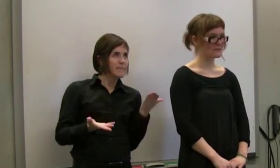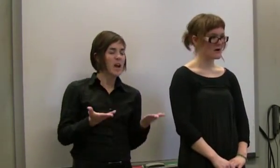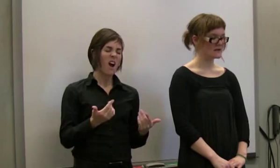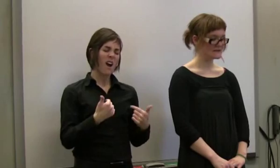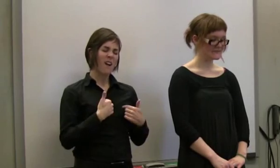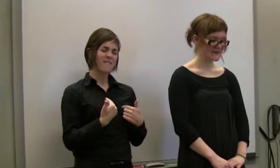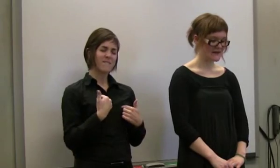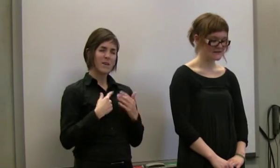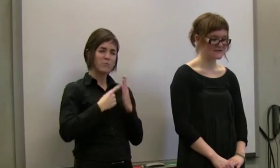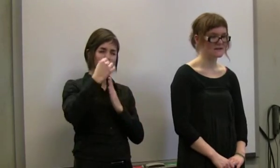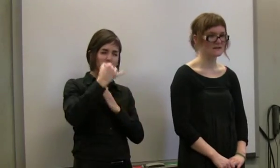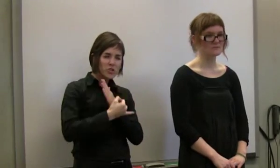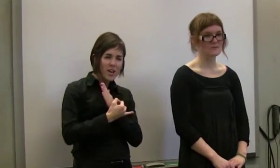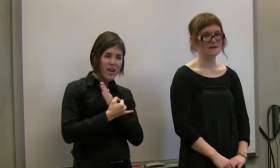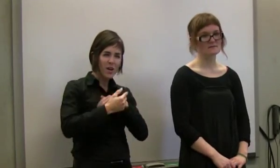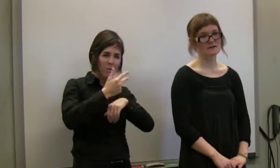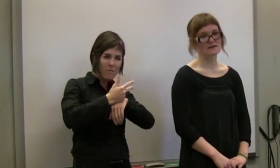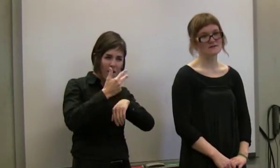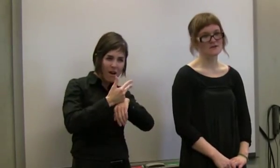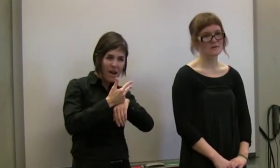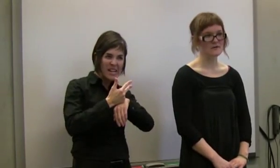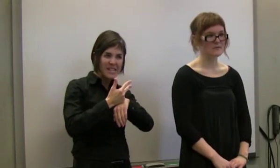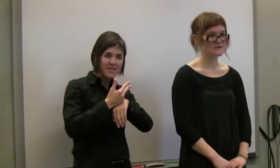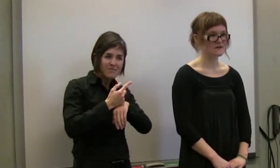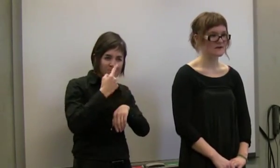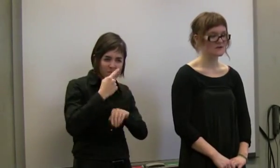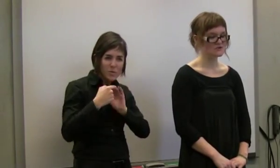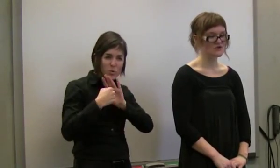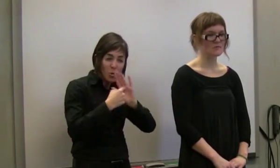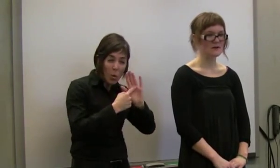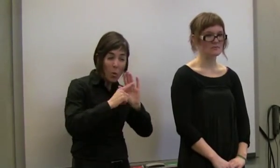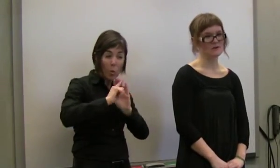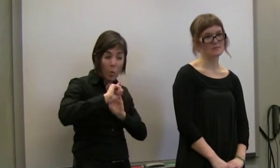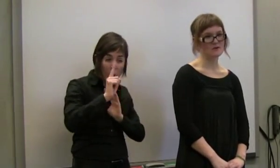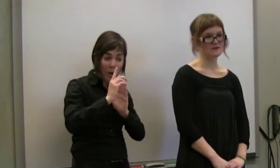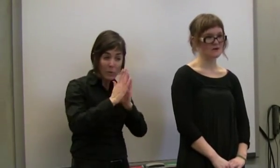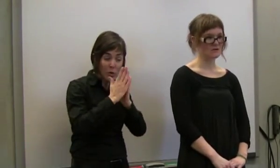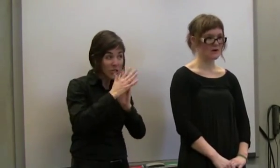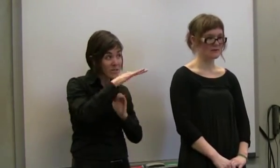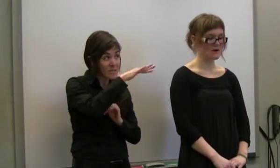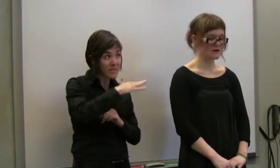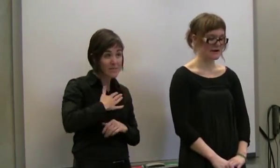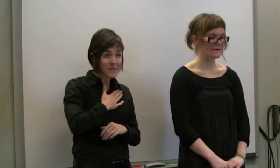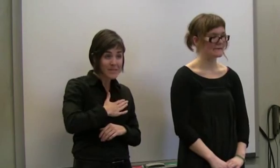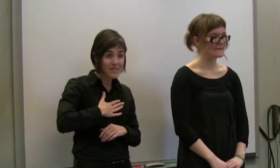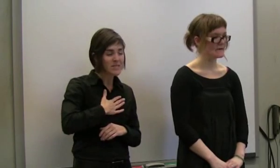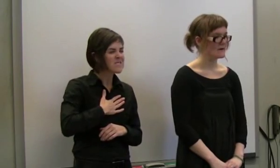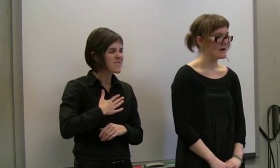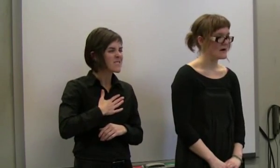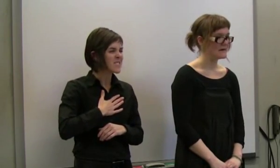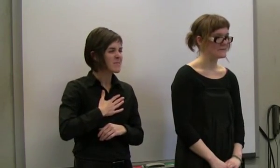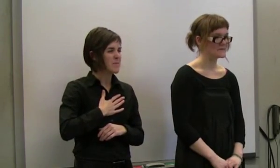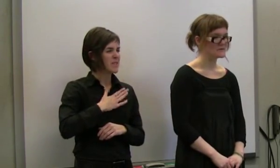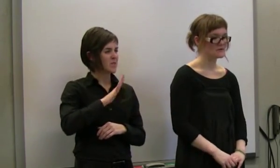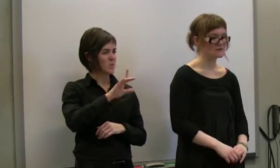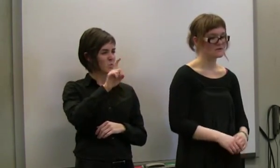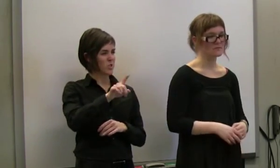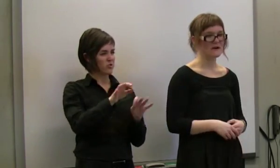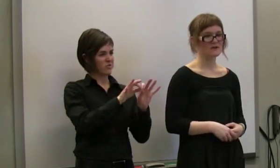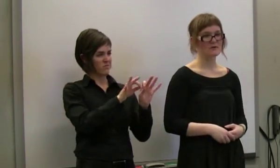“I am doing a project on Guatemala and I’d like to know where the books are.